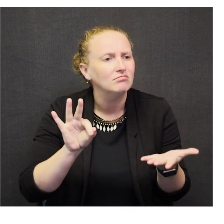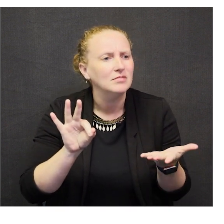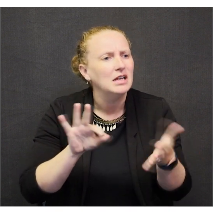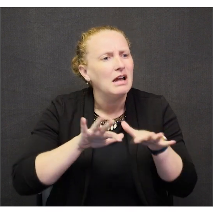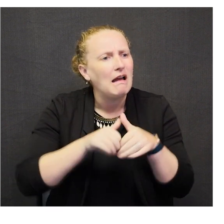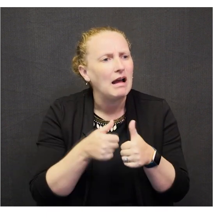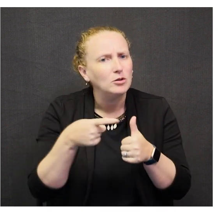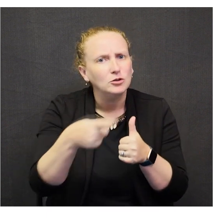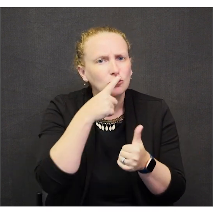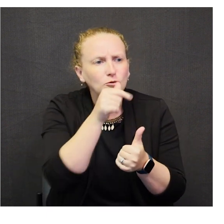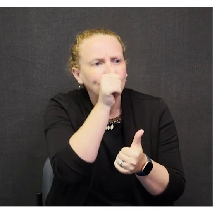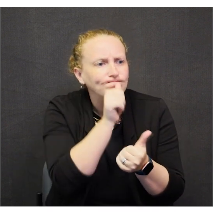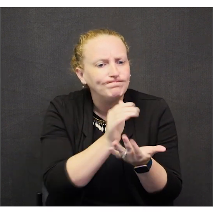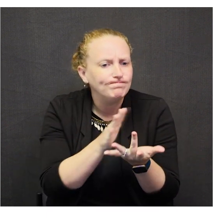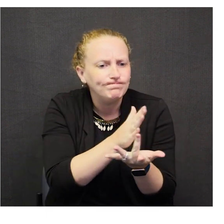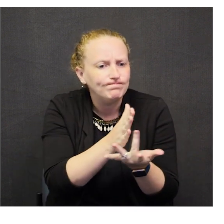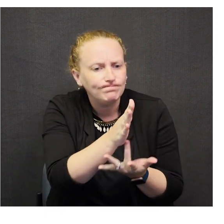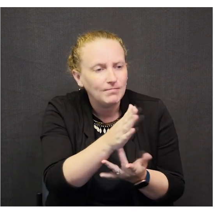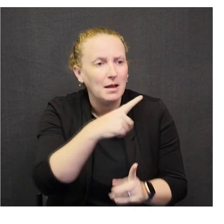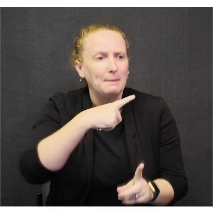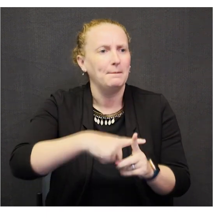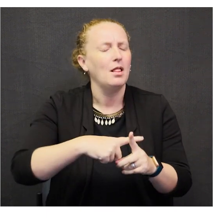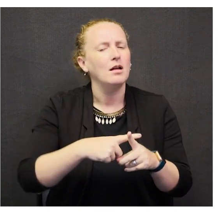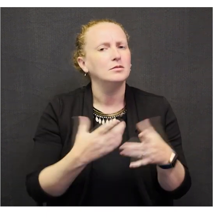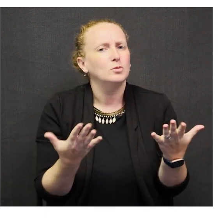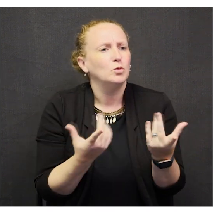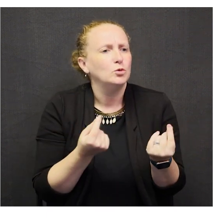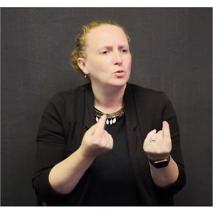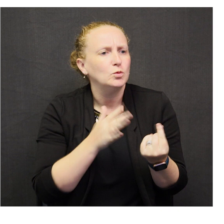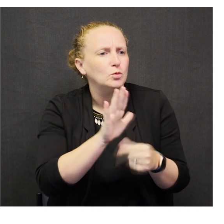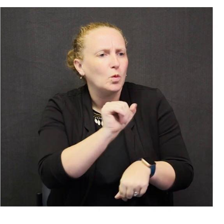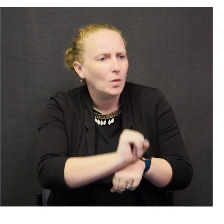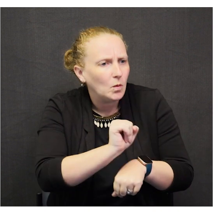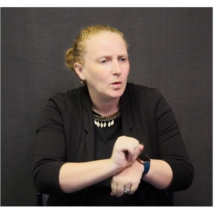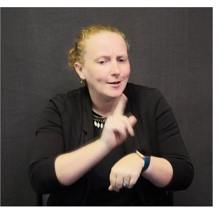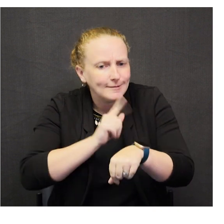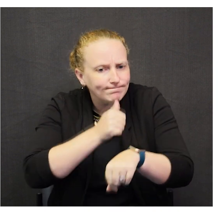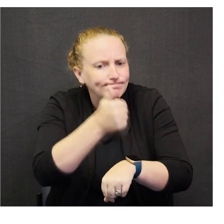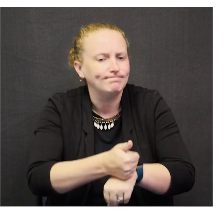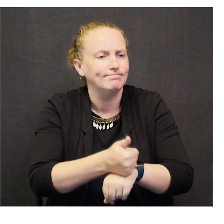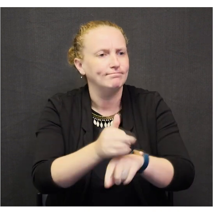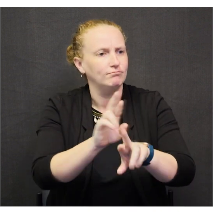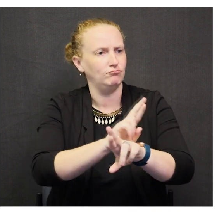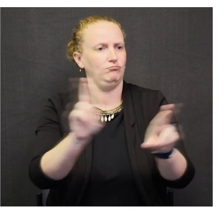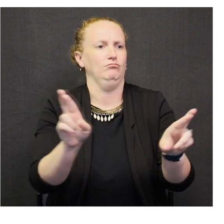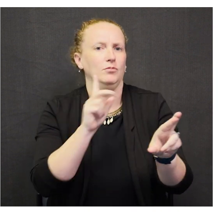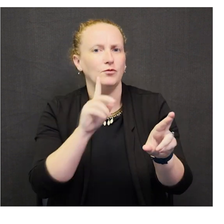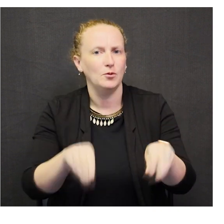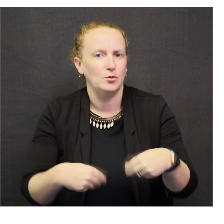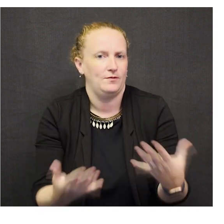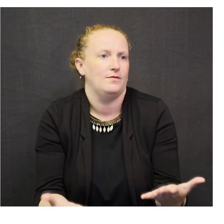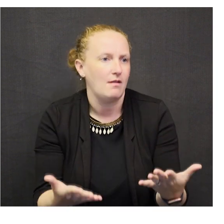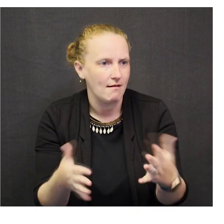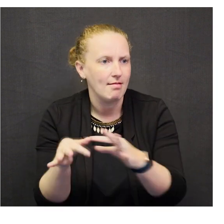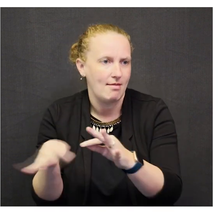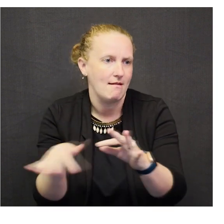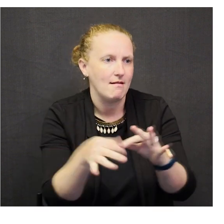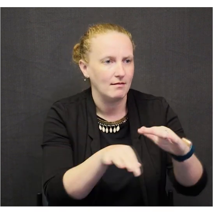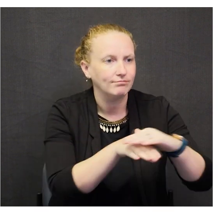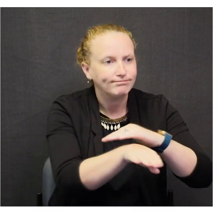put in place to prepare and be better prepared for ensuring language access during situations